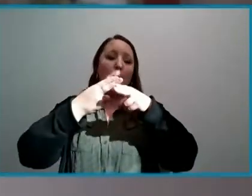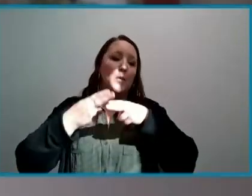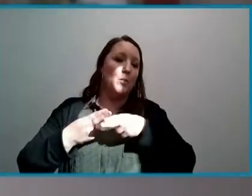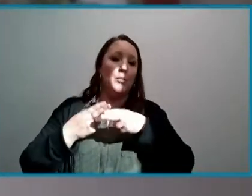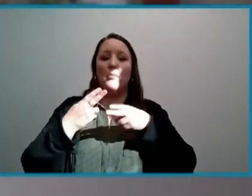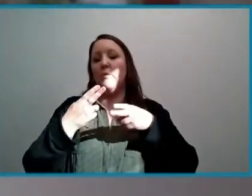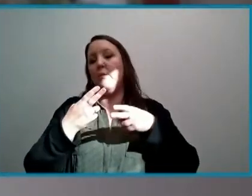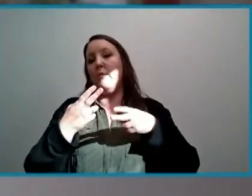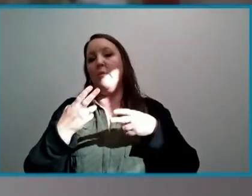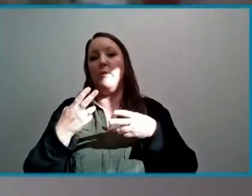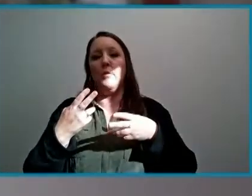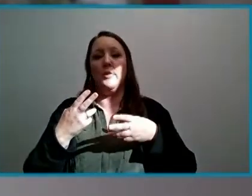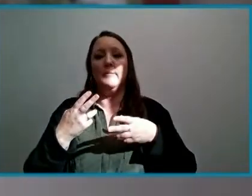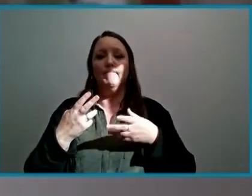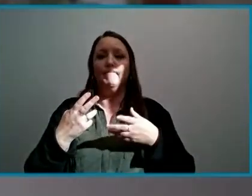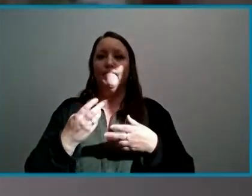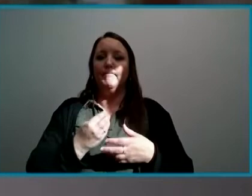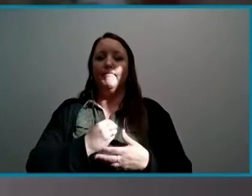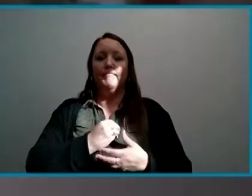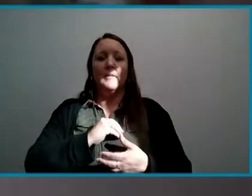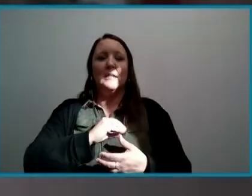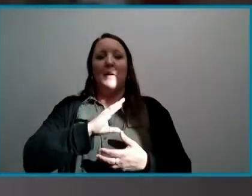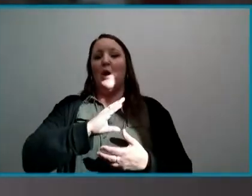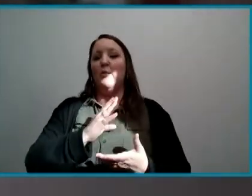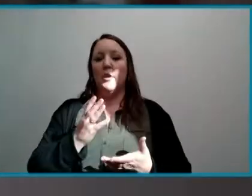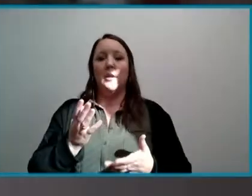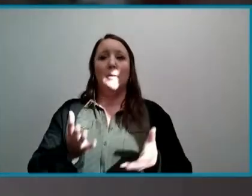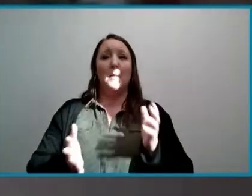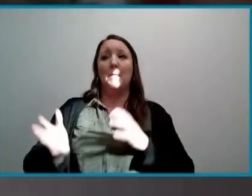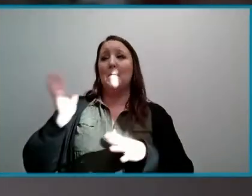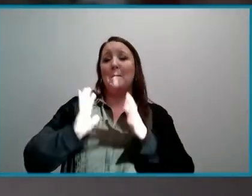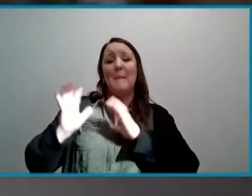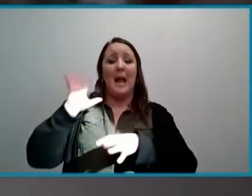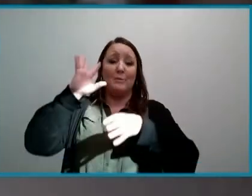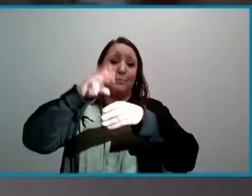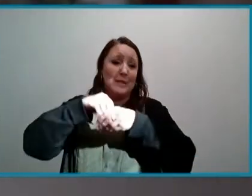inspiring past participant work that we've done.